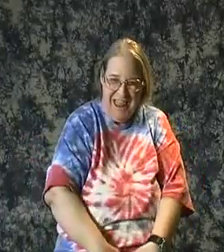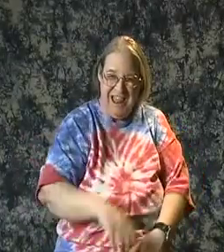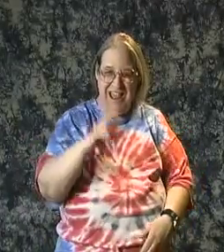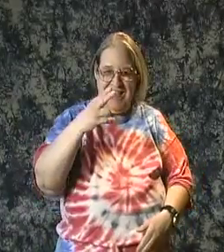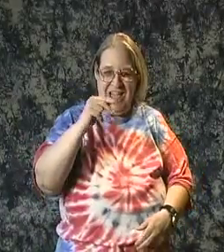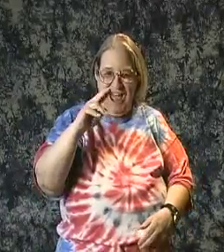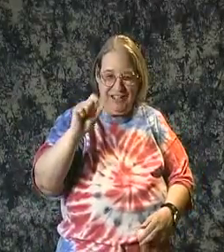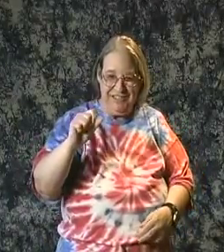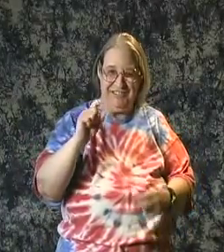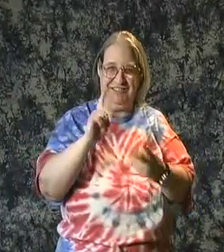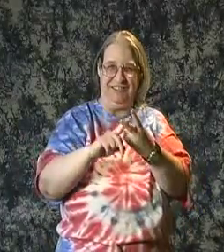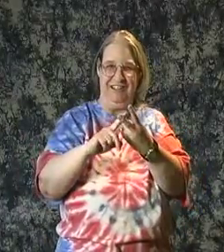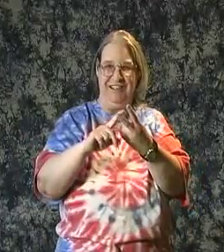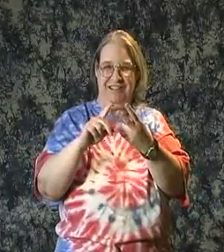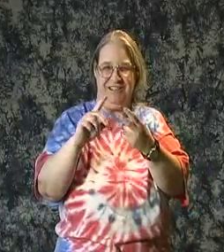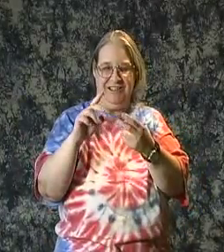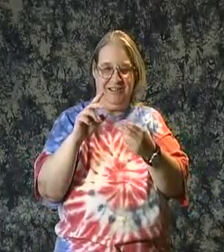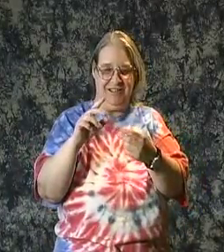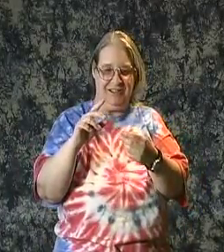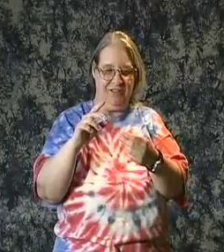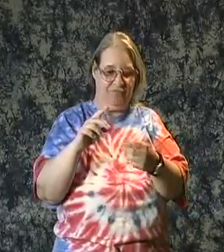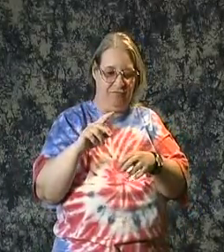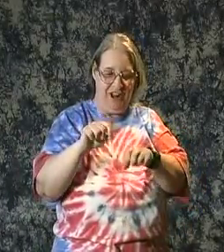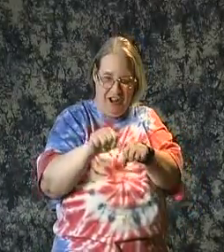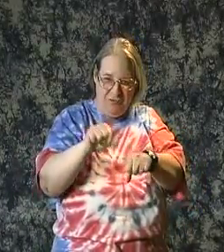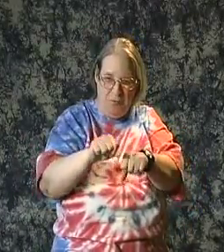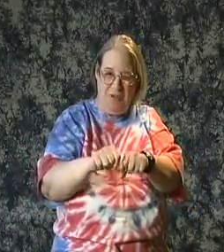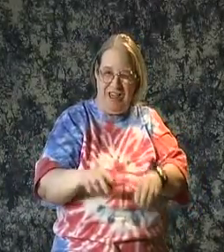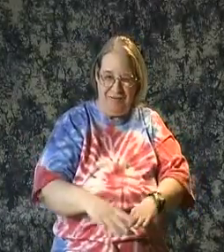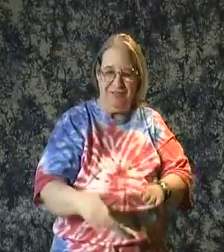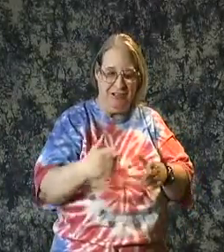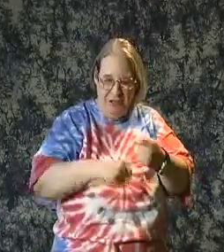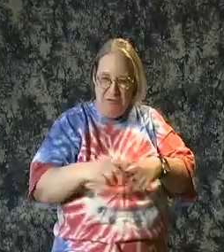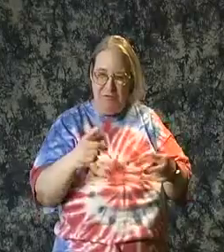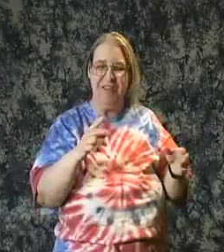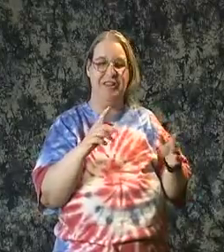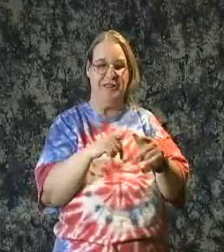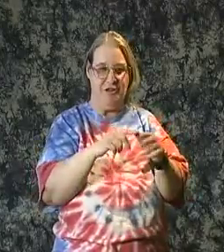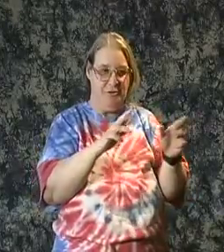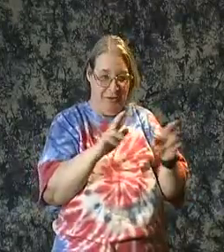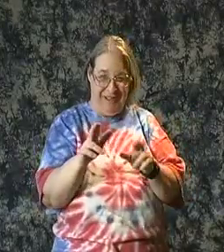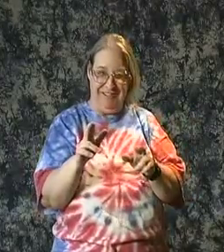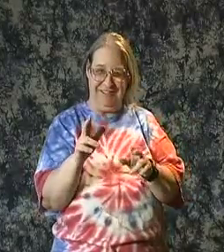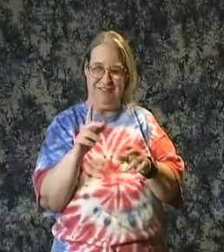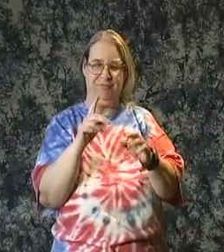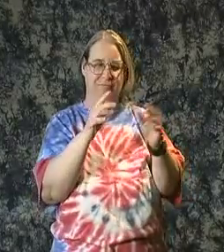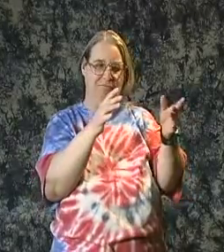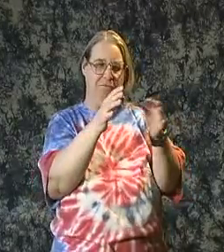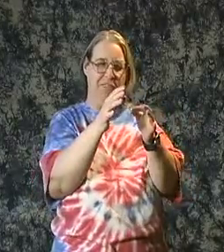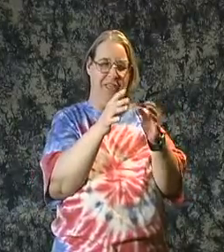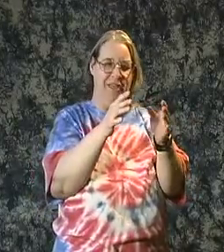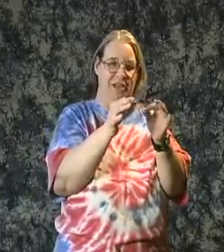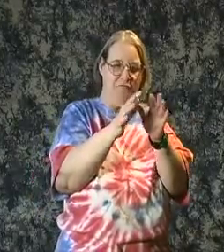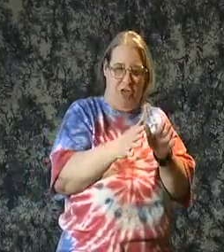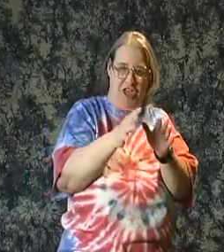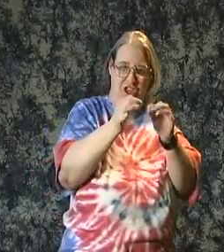She explained I needed a belt, harness, and special climbing shoes.